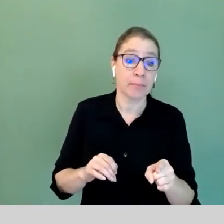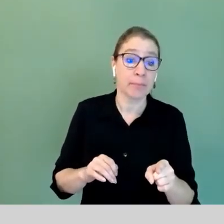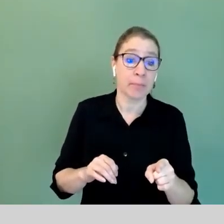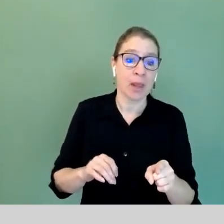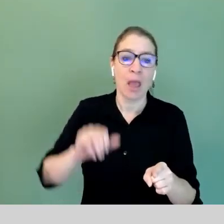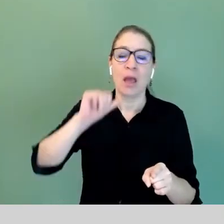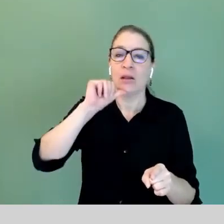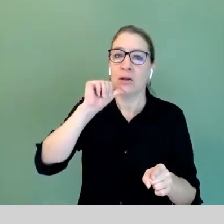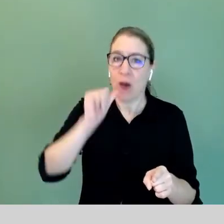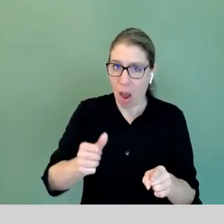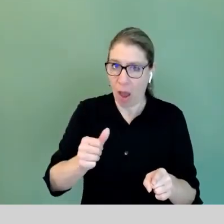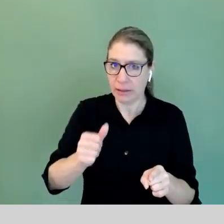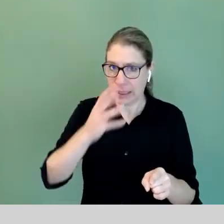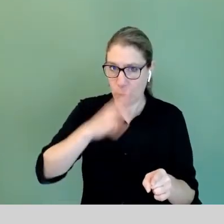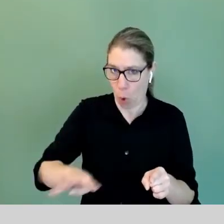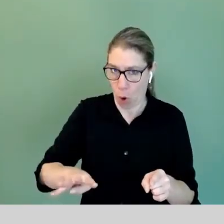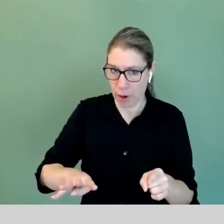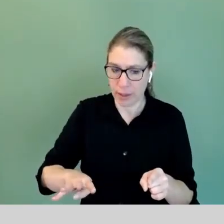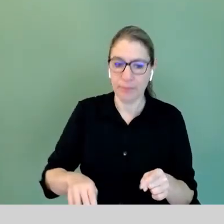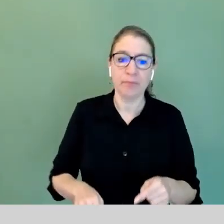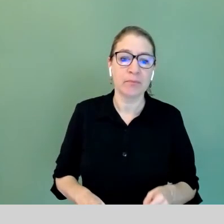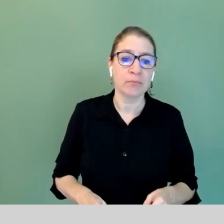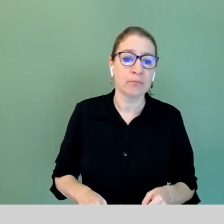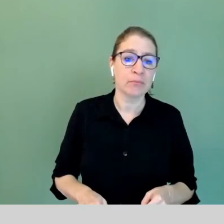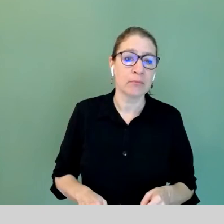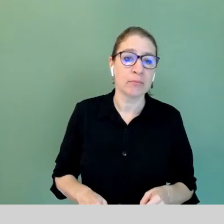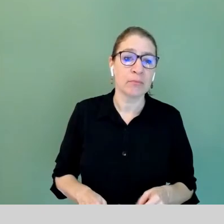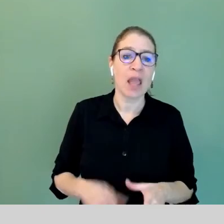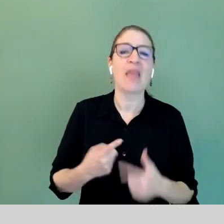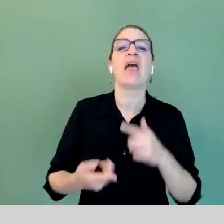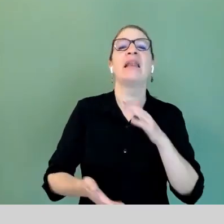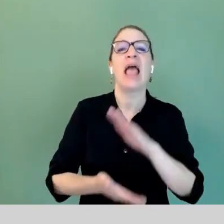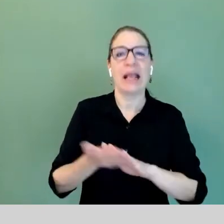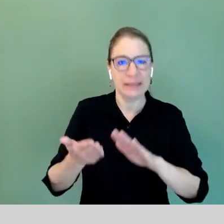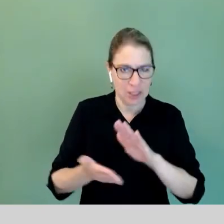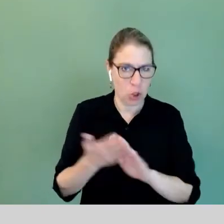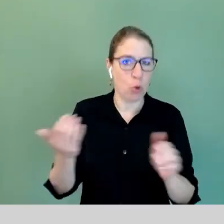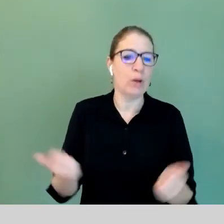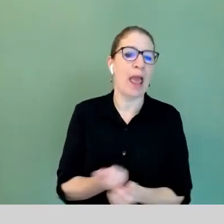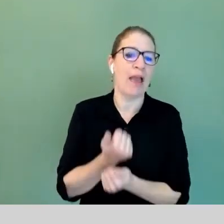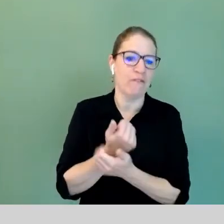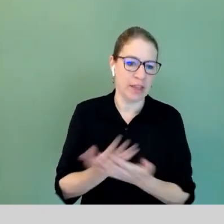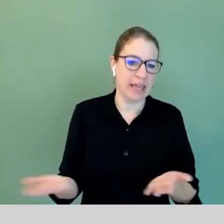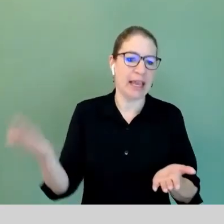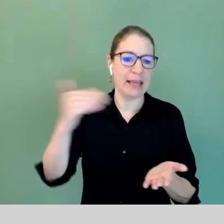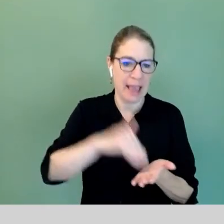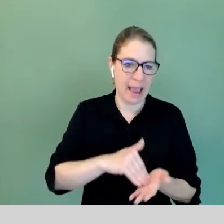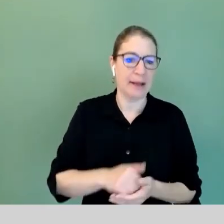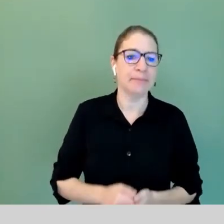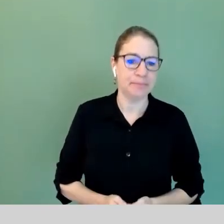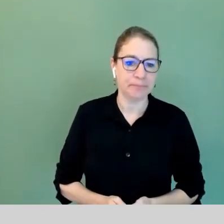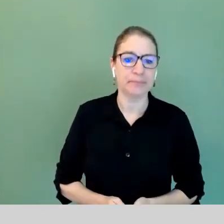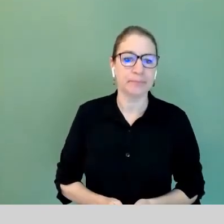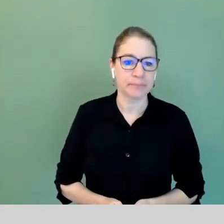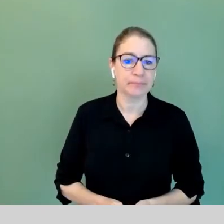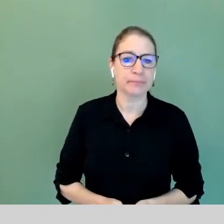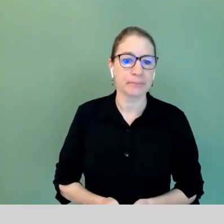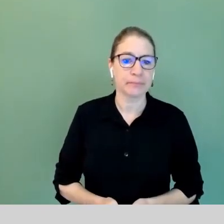So this one is not going to be ignored. And I'm just going to execute everything again, top to bottom.